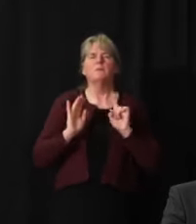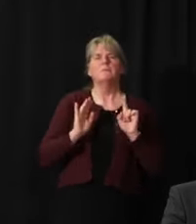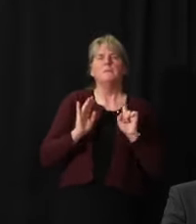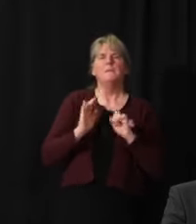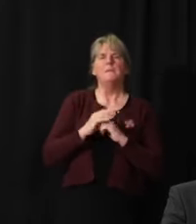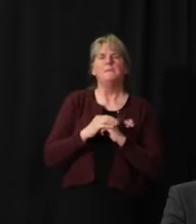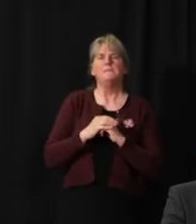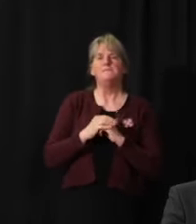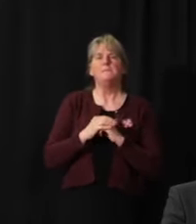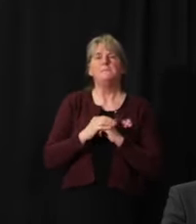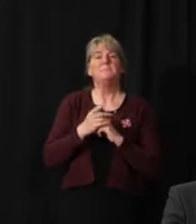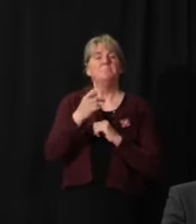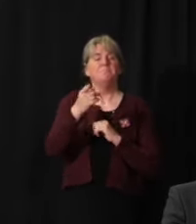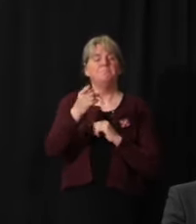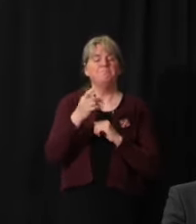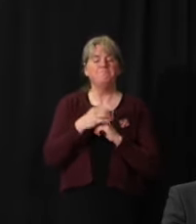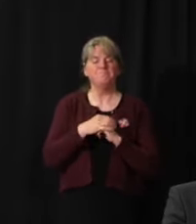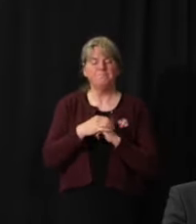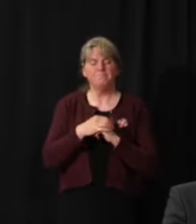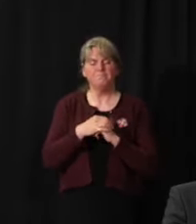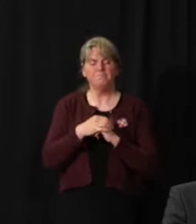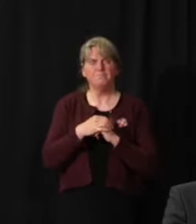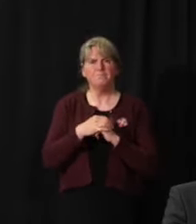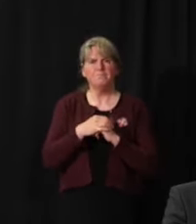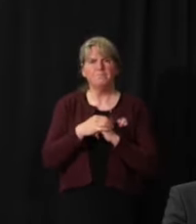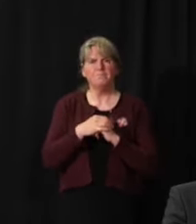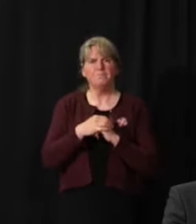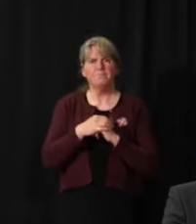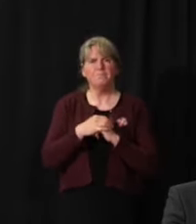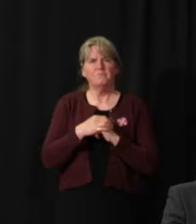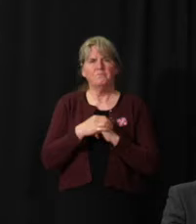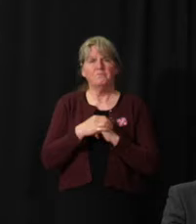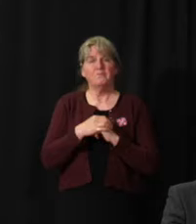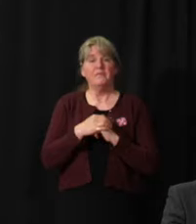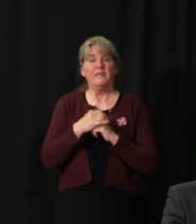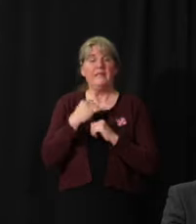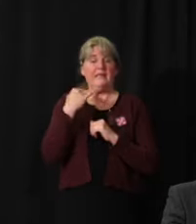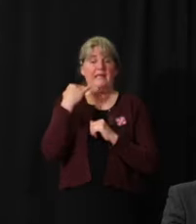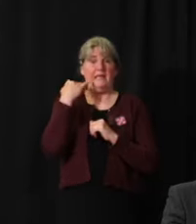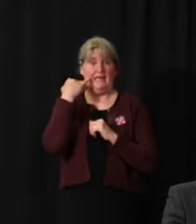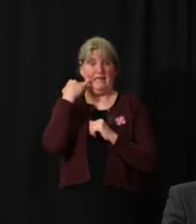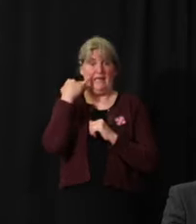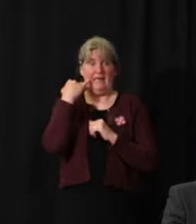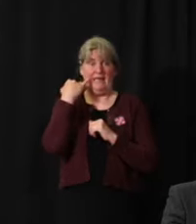So in terms of, again, if we had